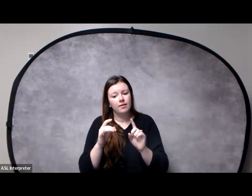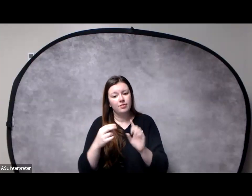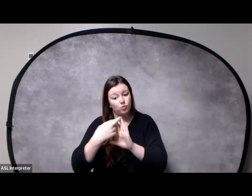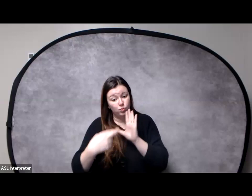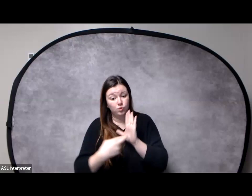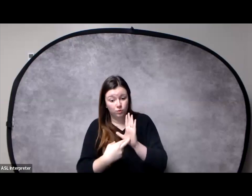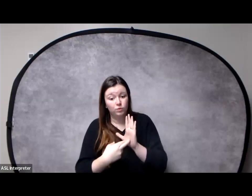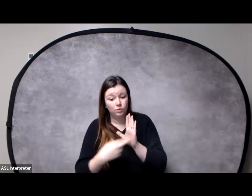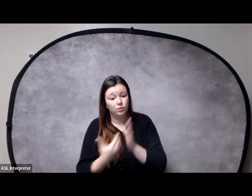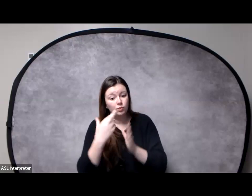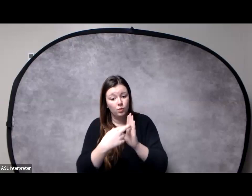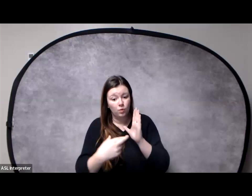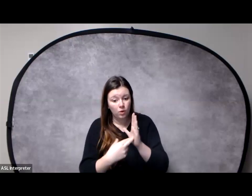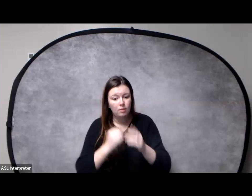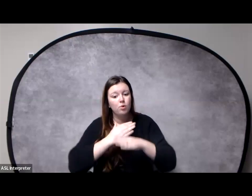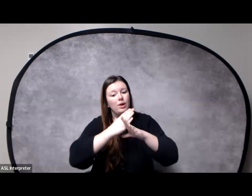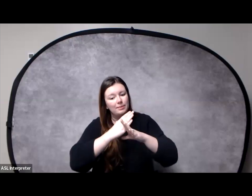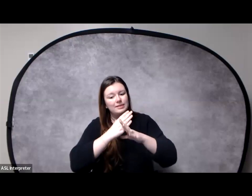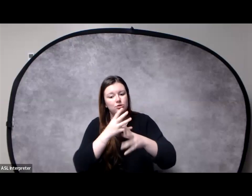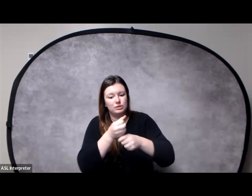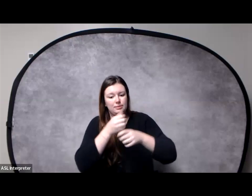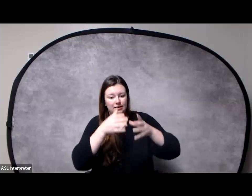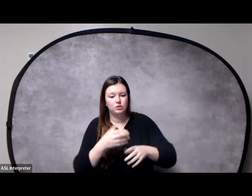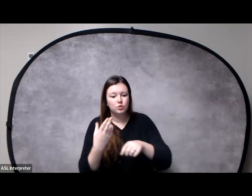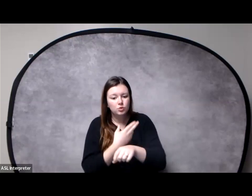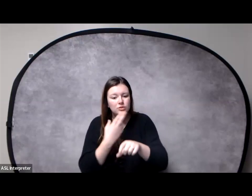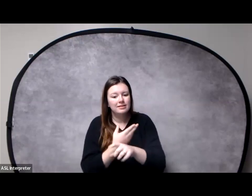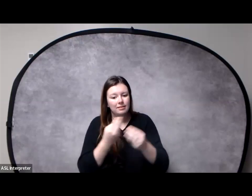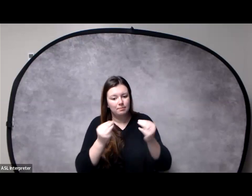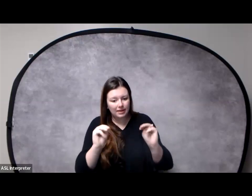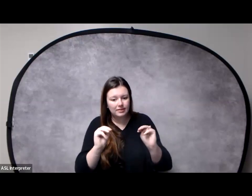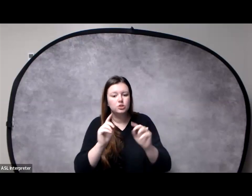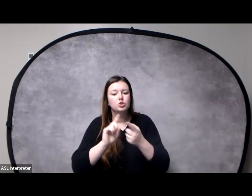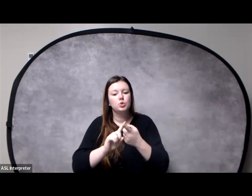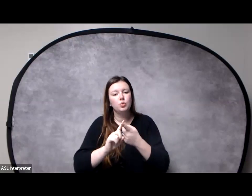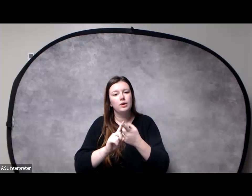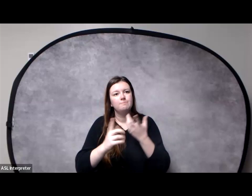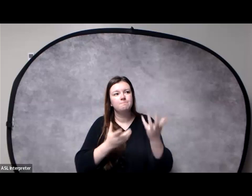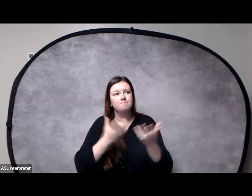the value of life extension on the basis of disability when providing or withdrawing benefits or services.